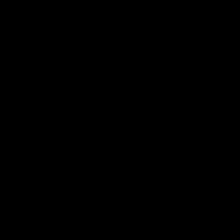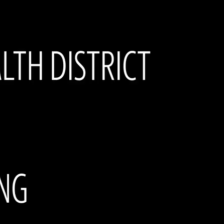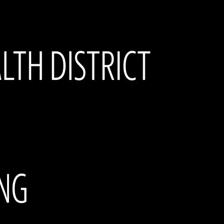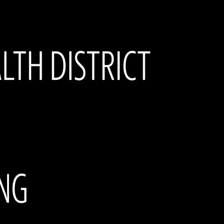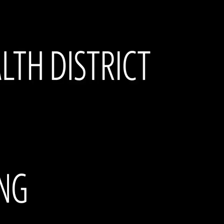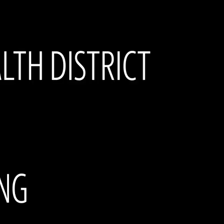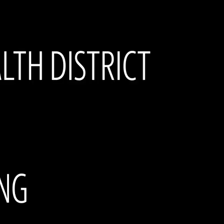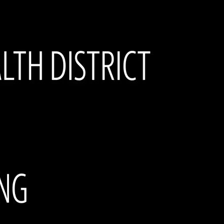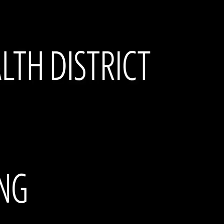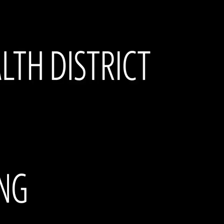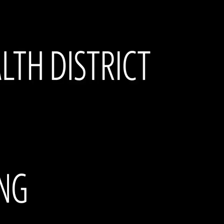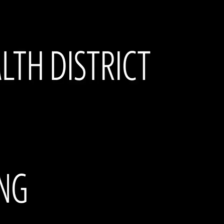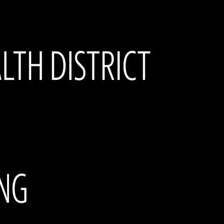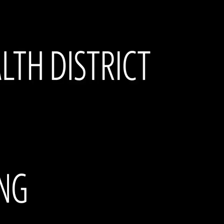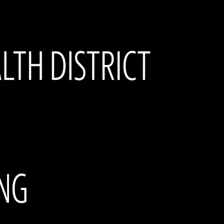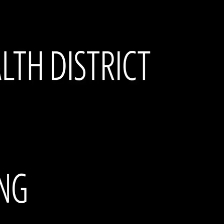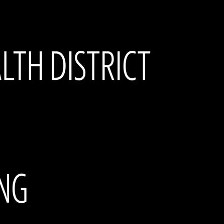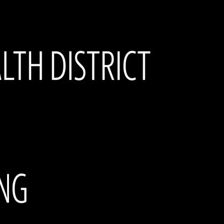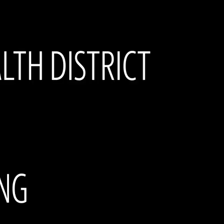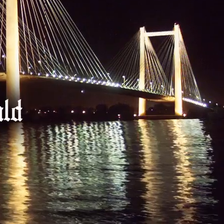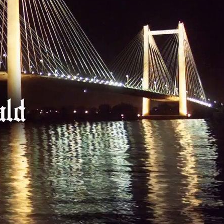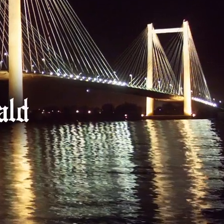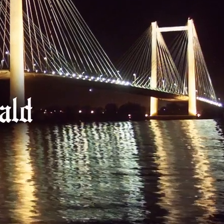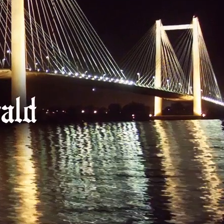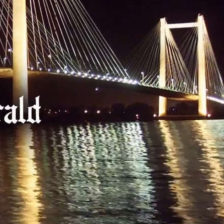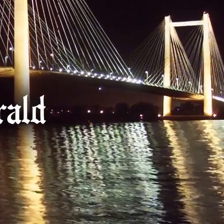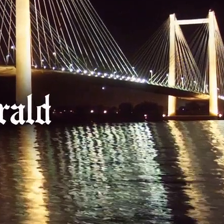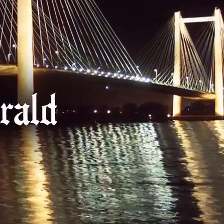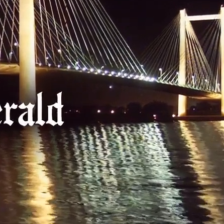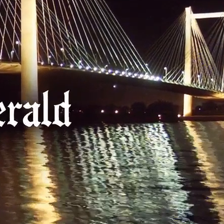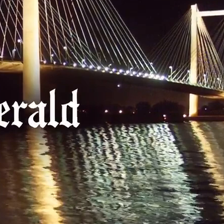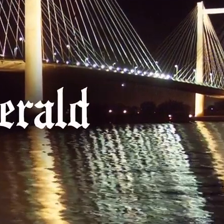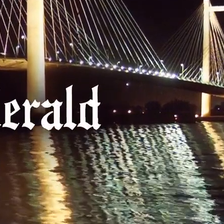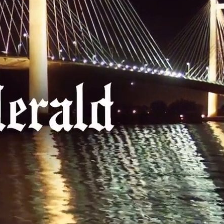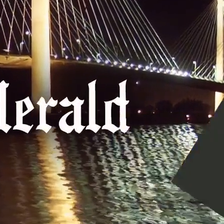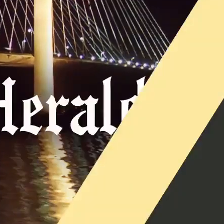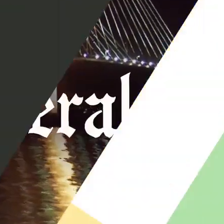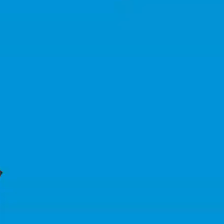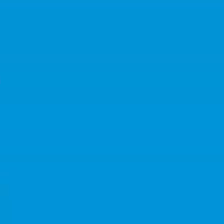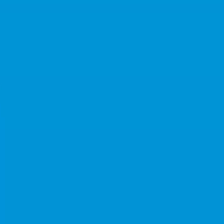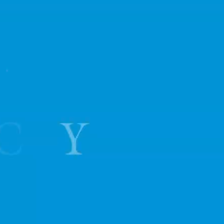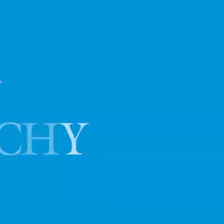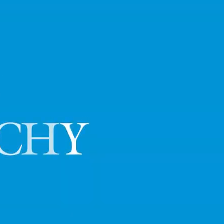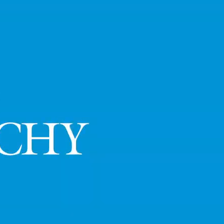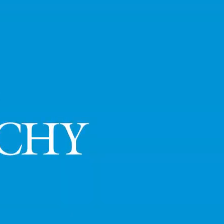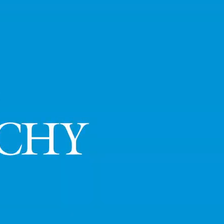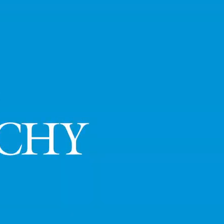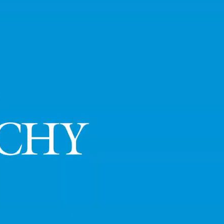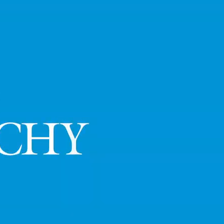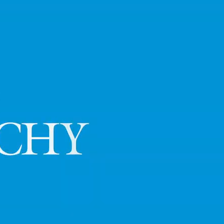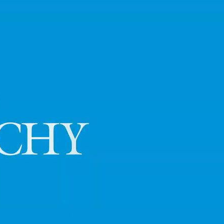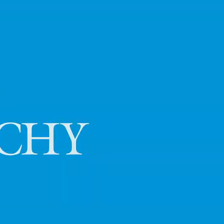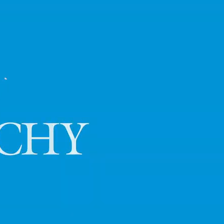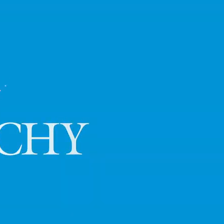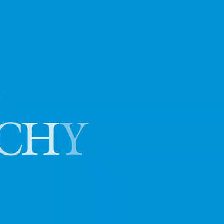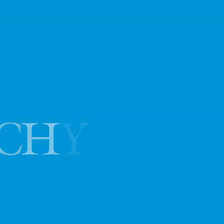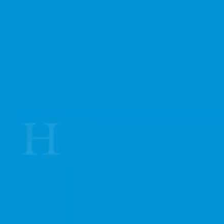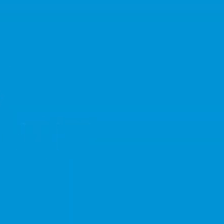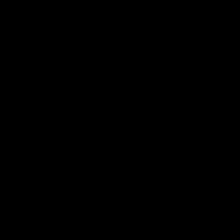[BLANK_AUDIO]